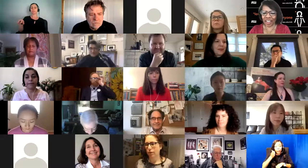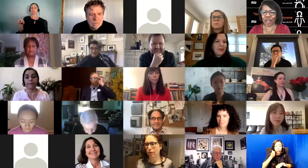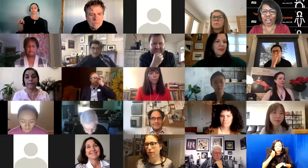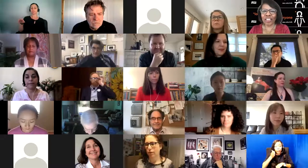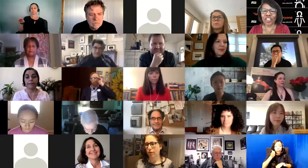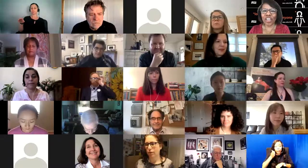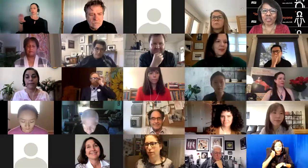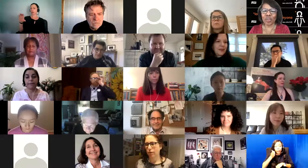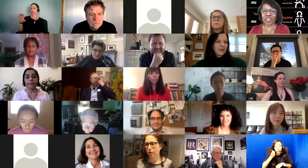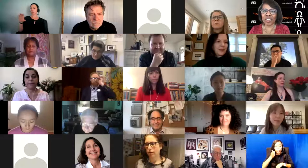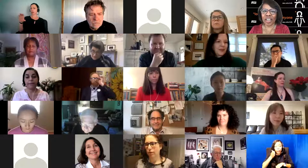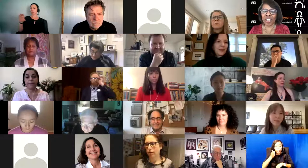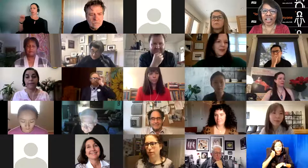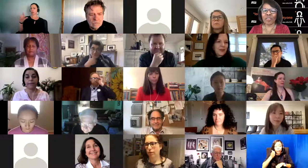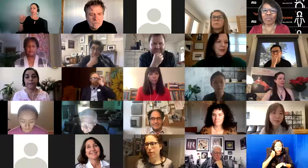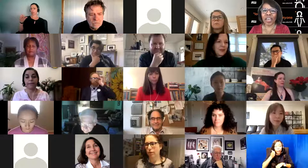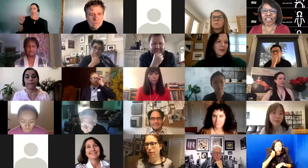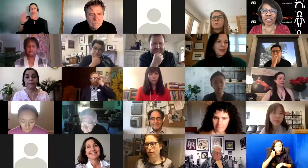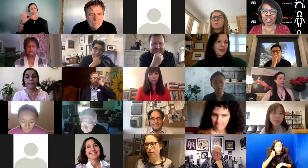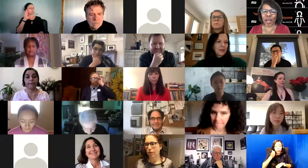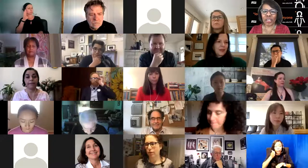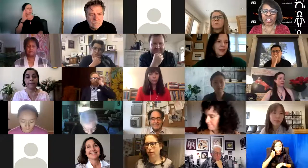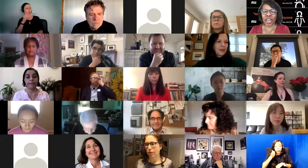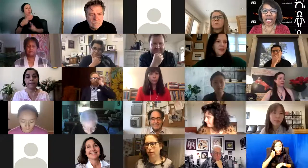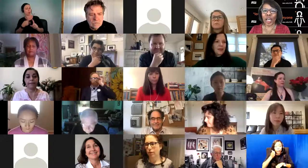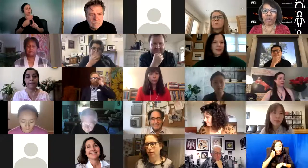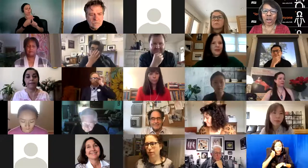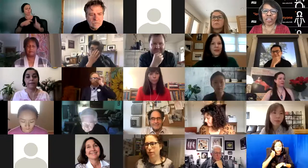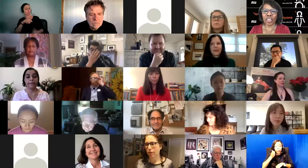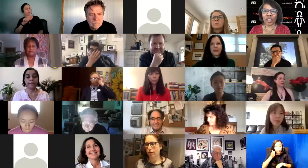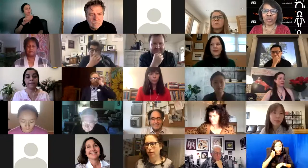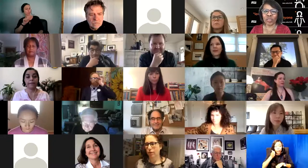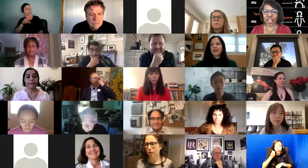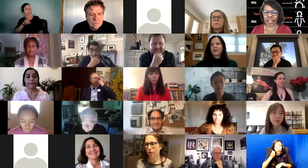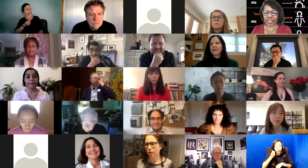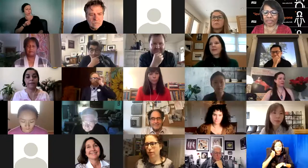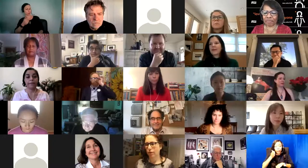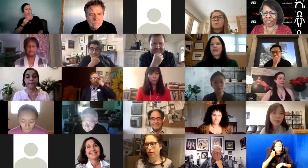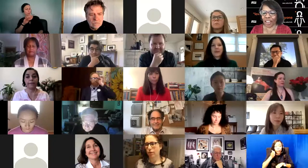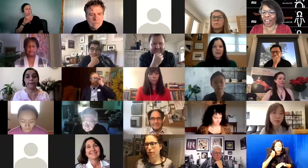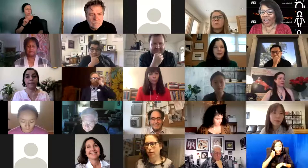I'm Colleen Jennings-Roggensack from ASU Gammage and I am on the Gila River Lands.